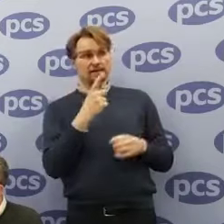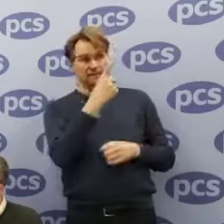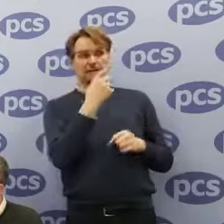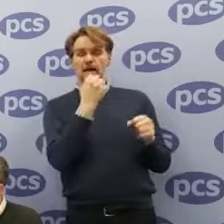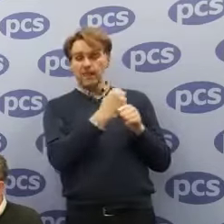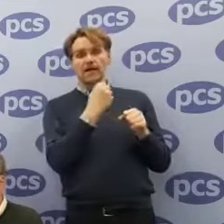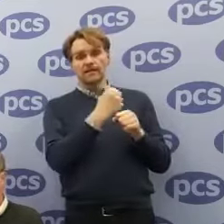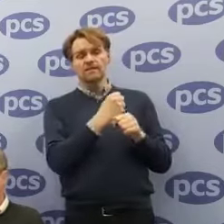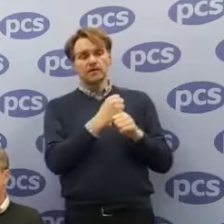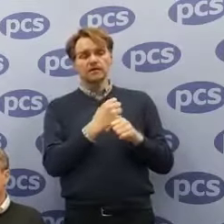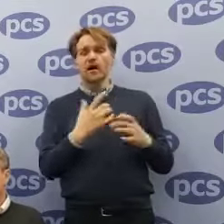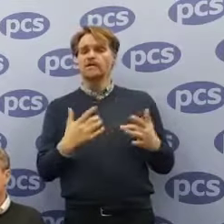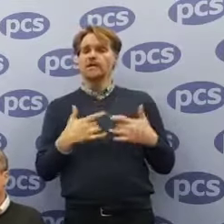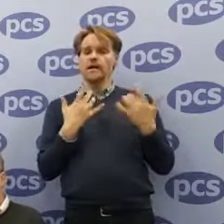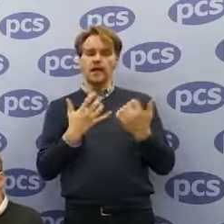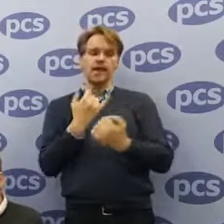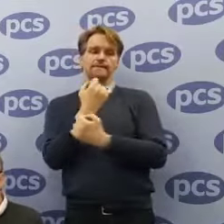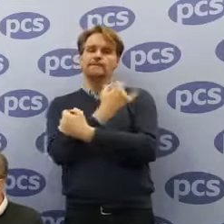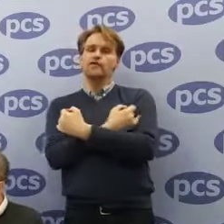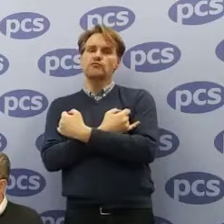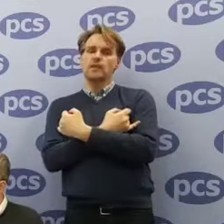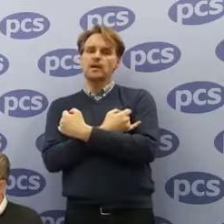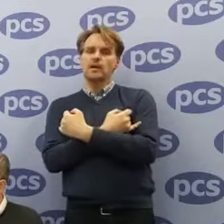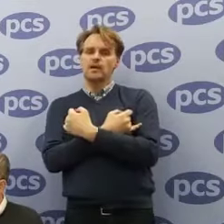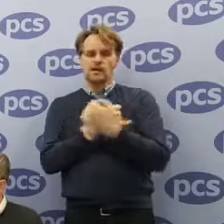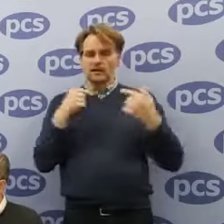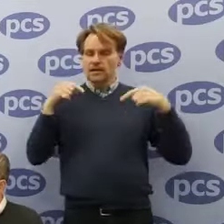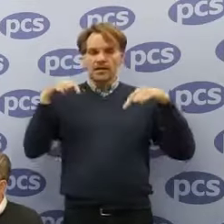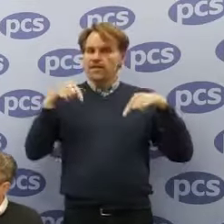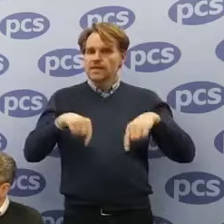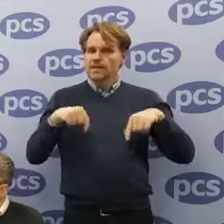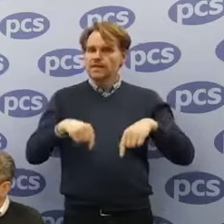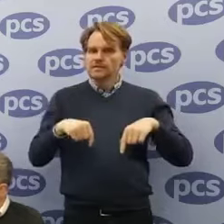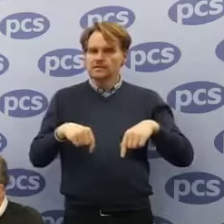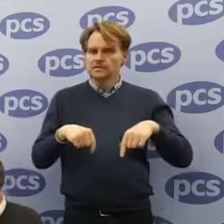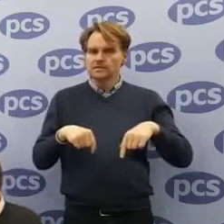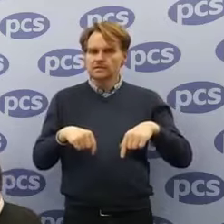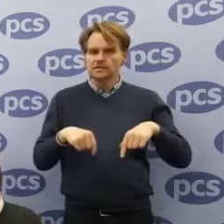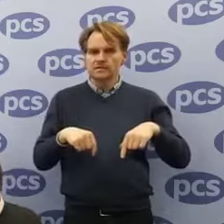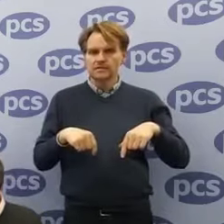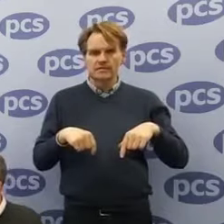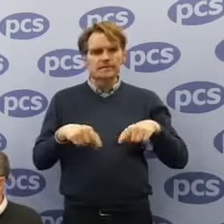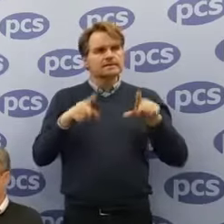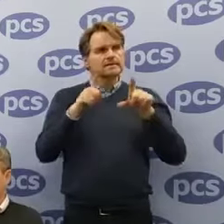the place so this is not a campaign like we run 10 years ago where people thought